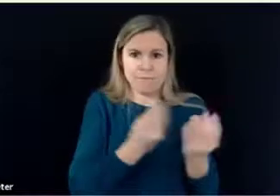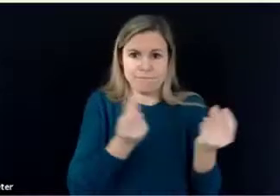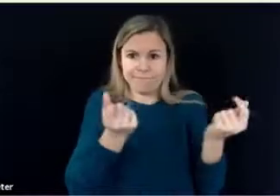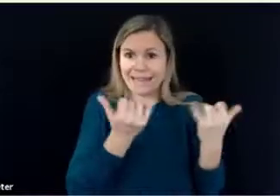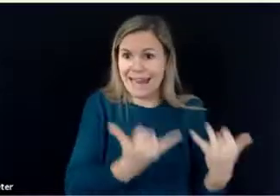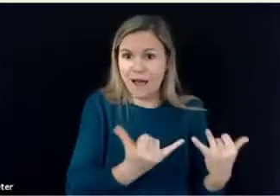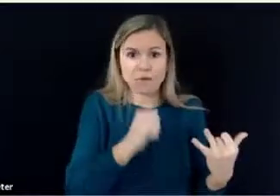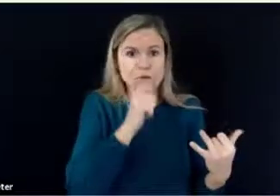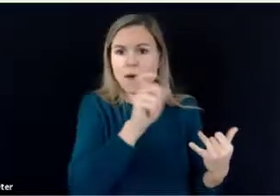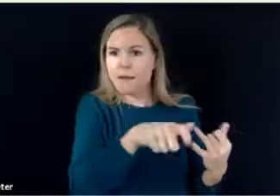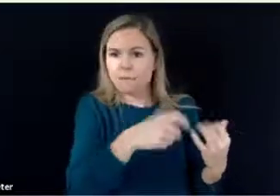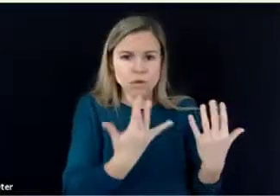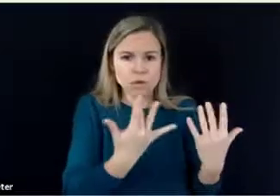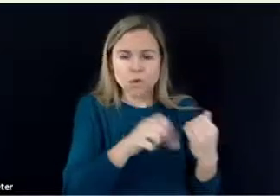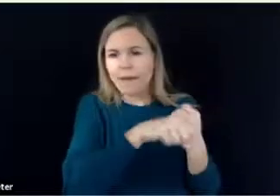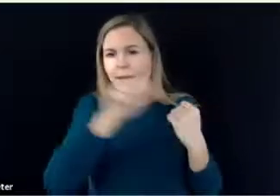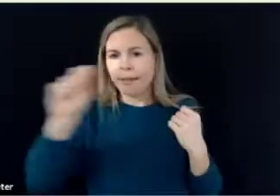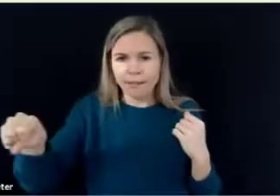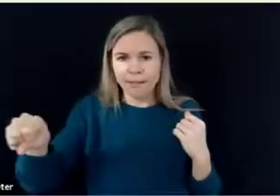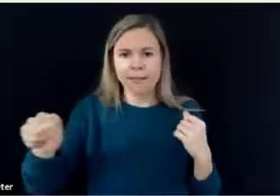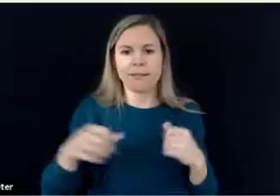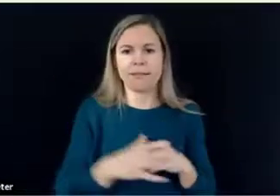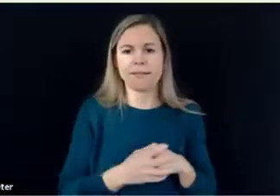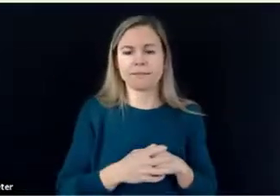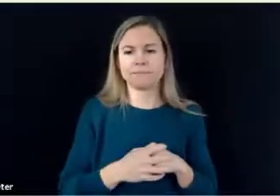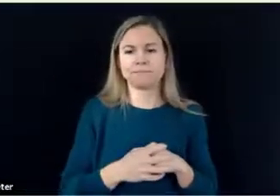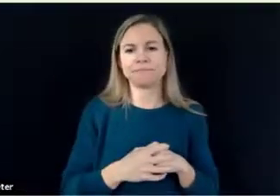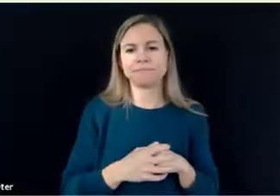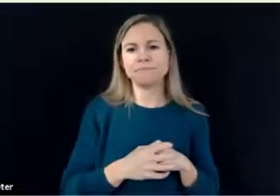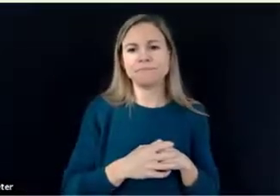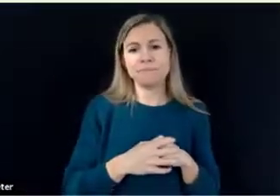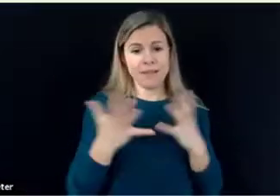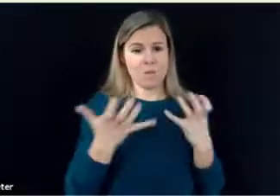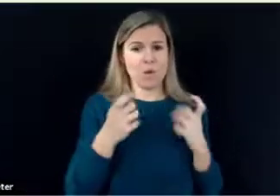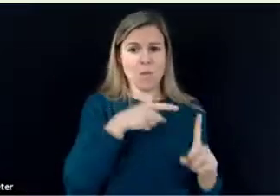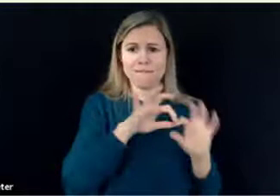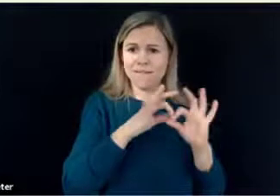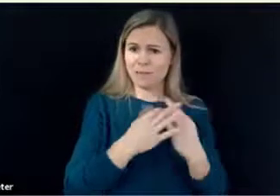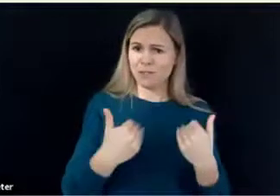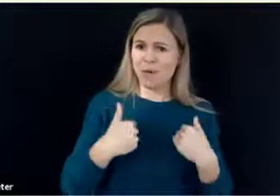and that they have answers, and they can provide better options and better treatments